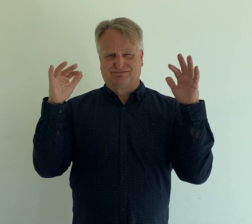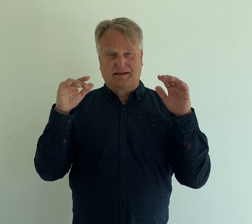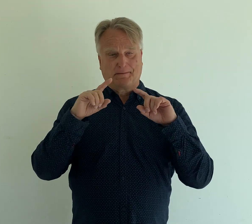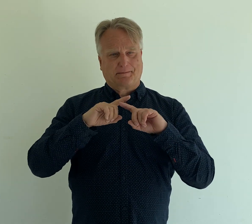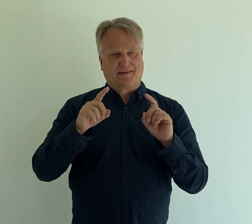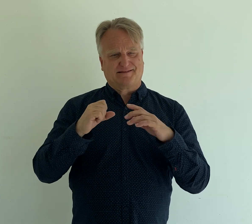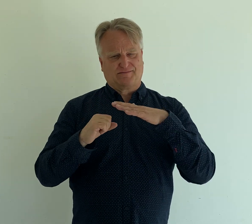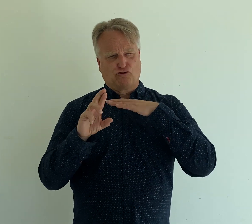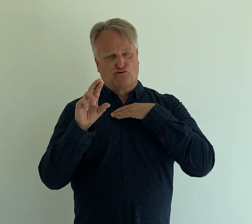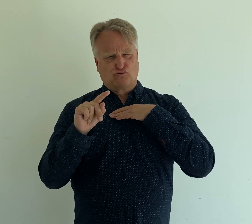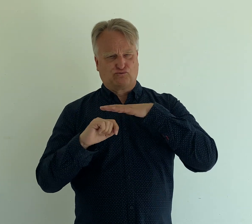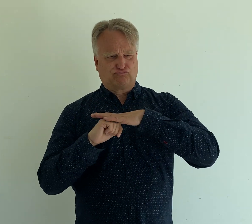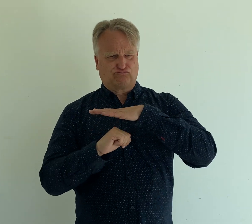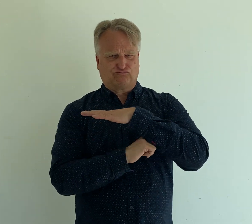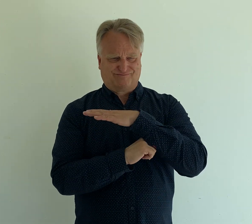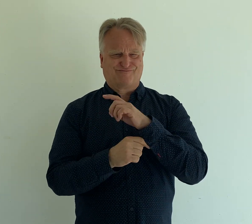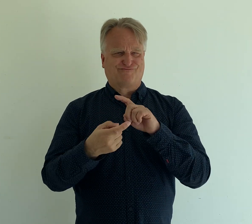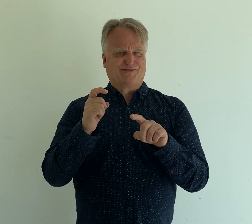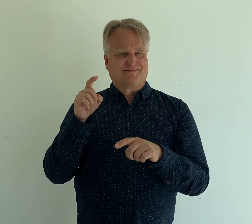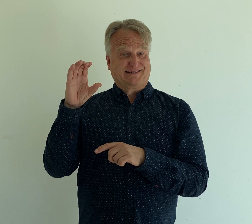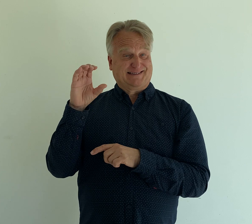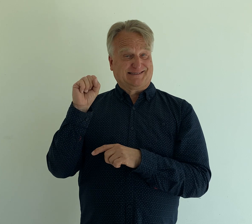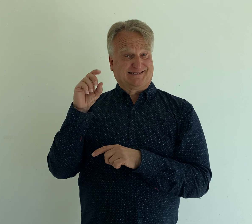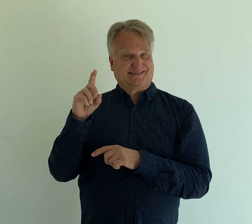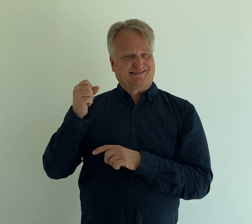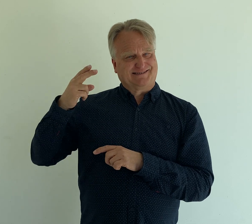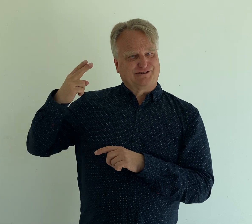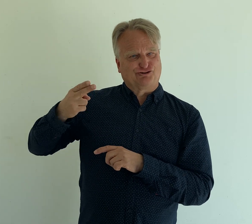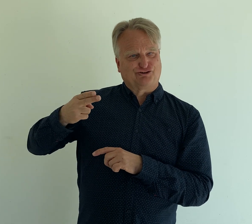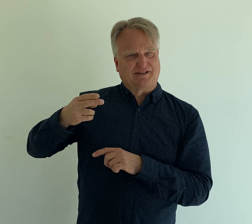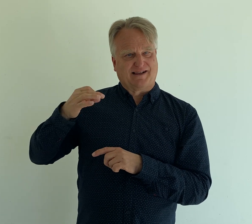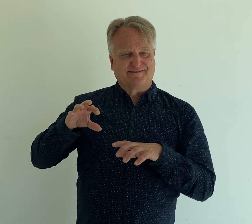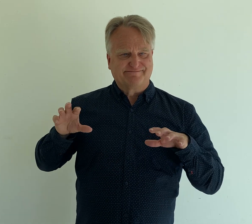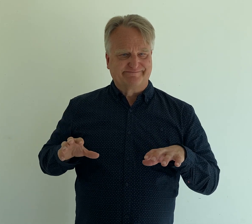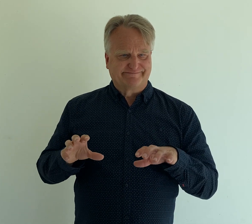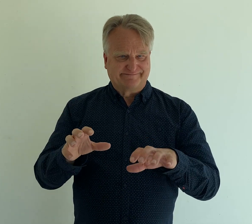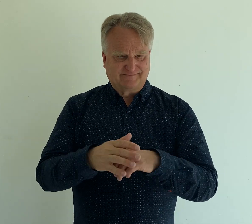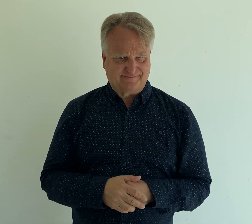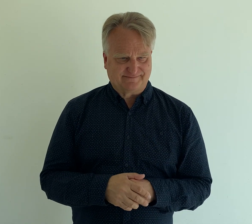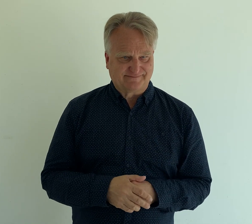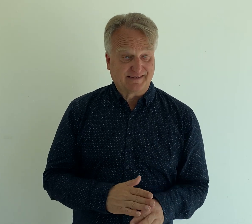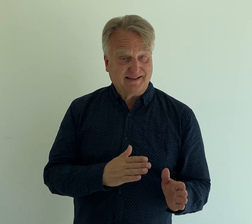and political scene as their peers from CSD, resulting from the rich legacy of self-determination from the Berkeley days.